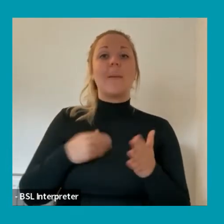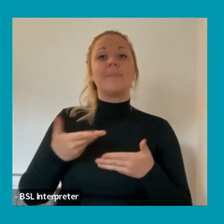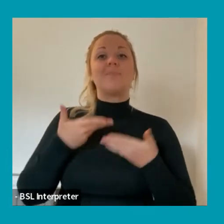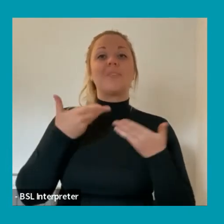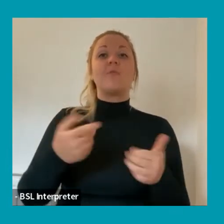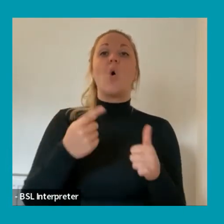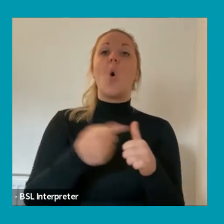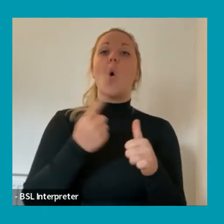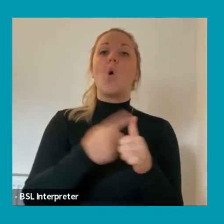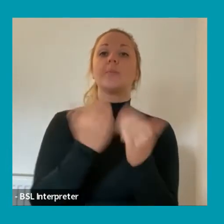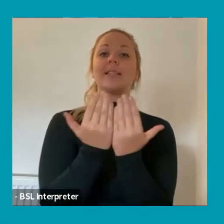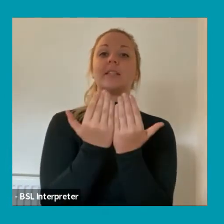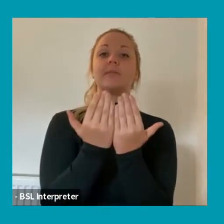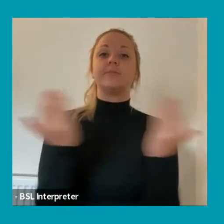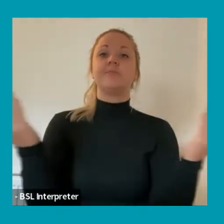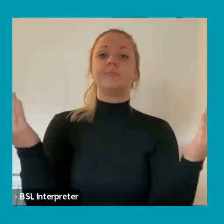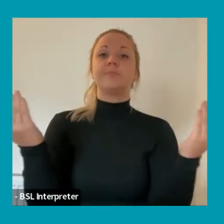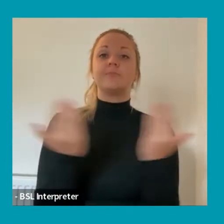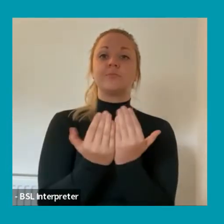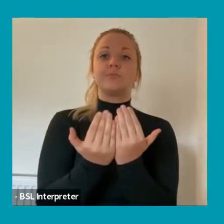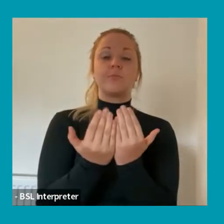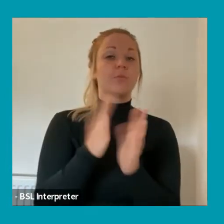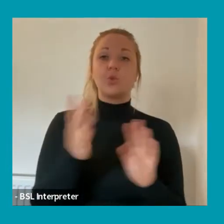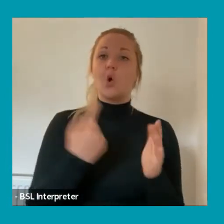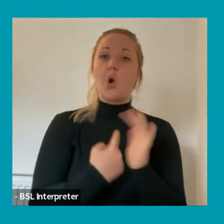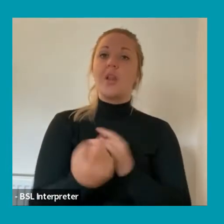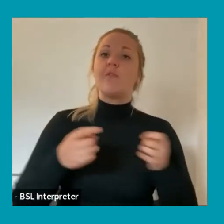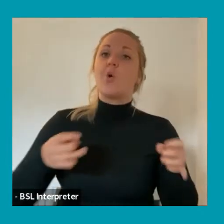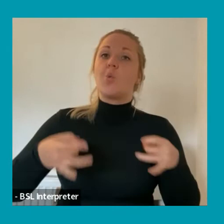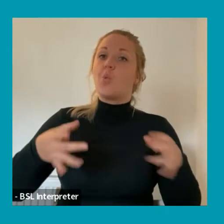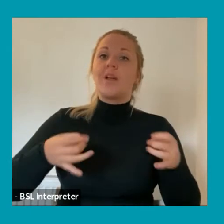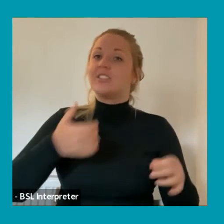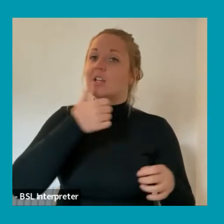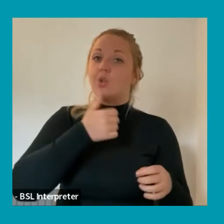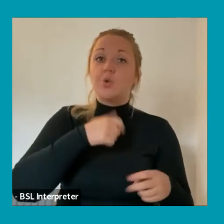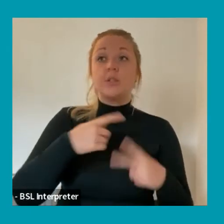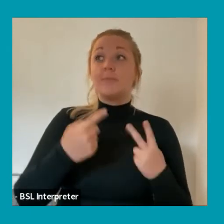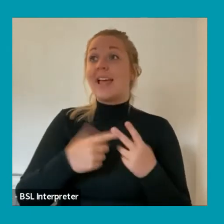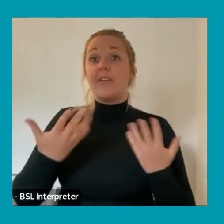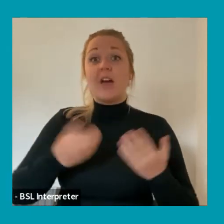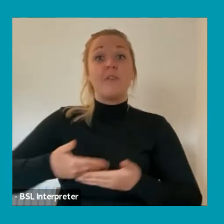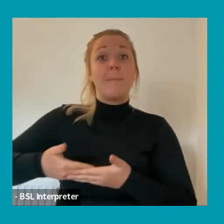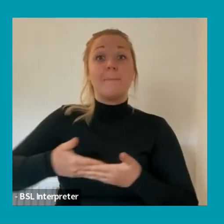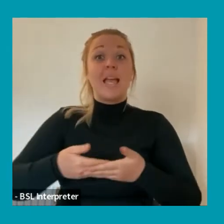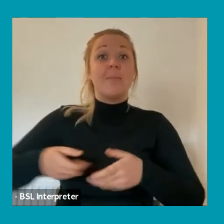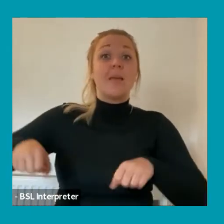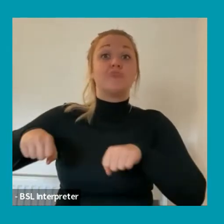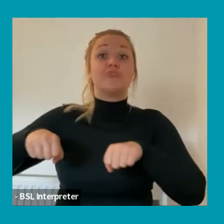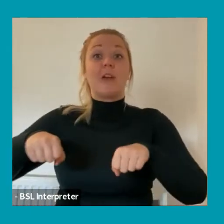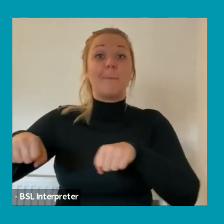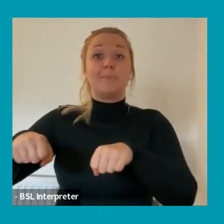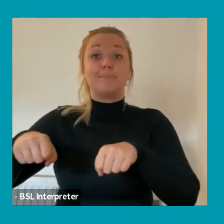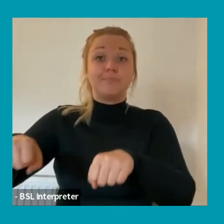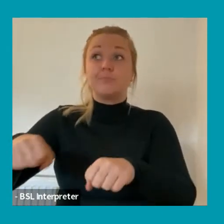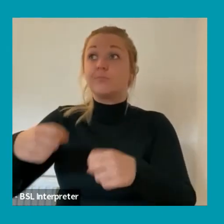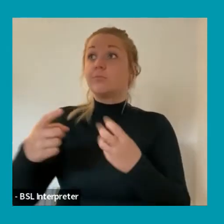They don't just help wheelchair users they help people with buggies or carrying heavy things O whatever it might be.